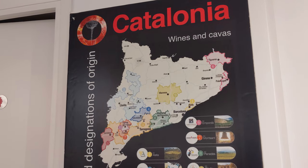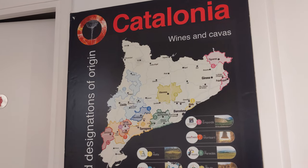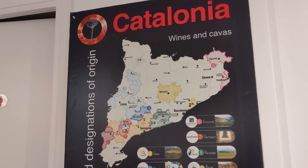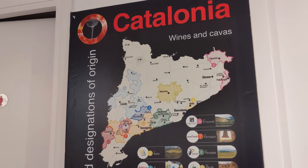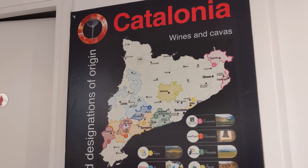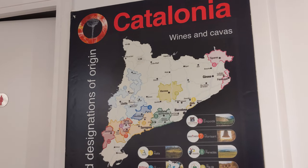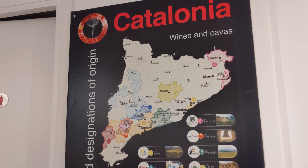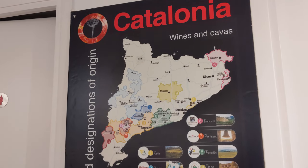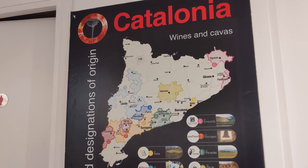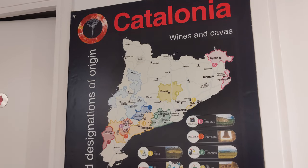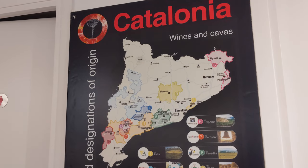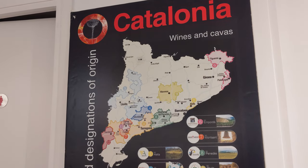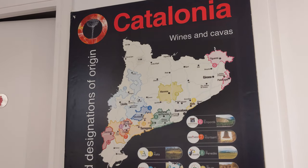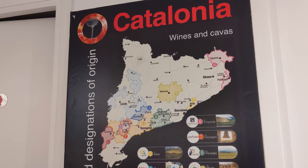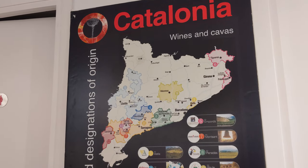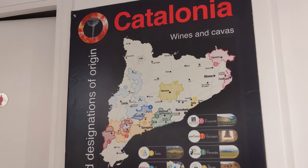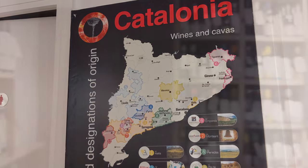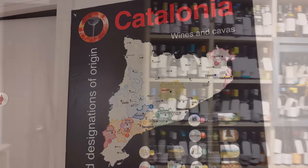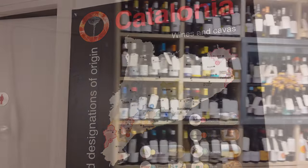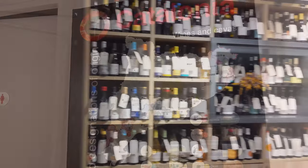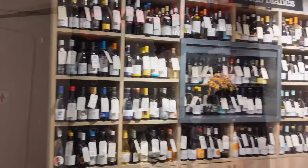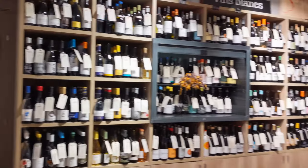[CONVERSATION BETWEEN STEVEN AND SALESPERSON]